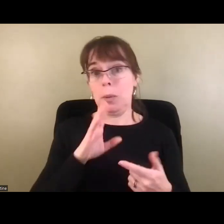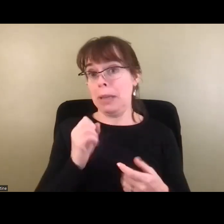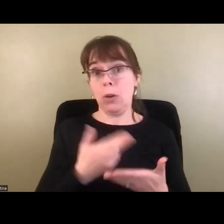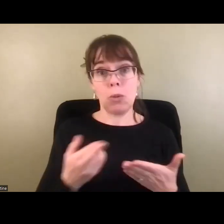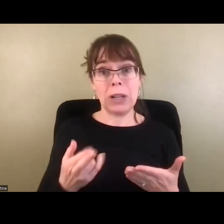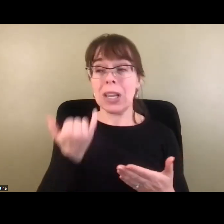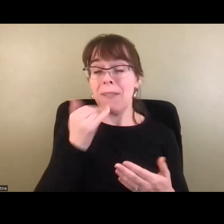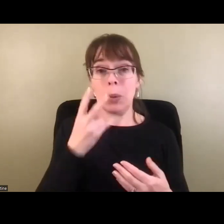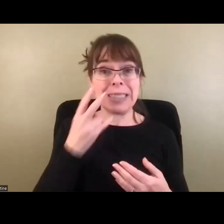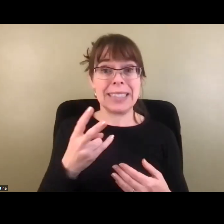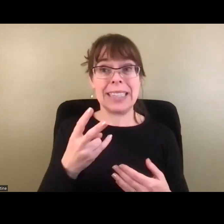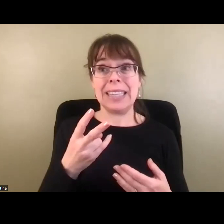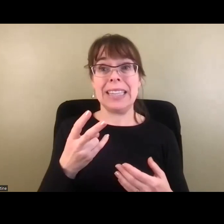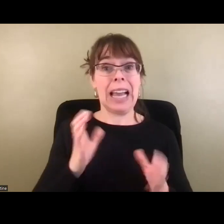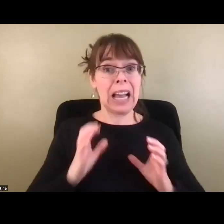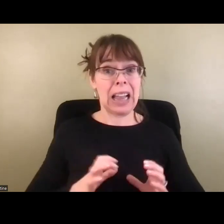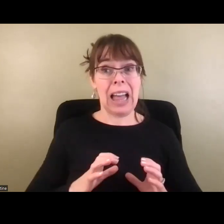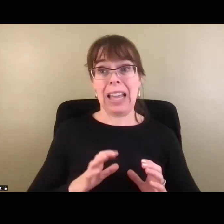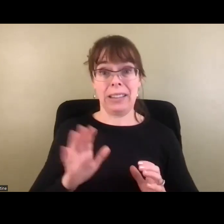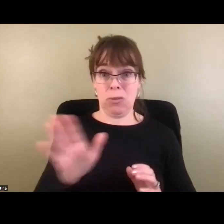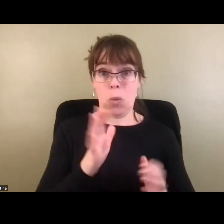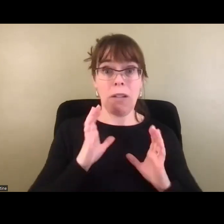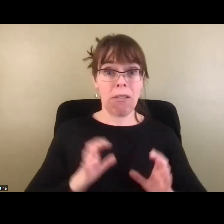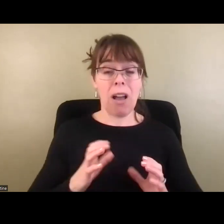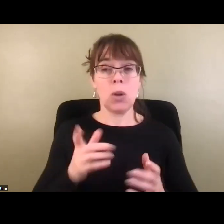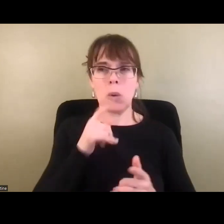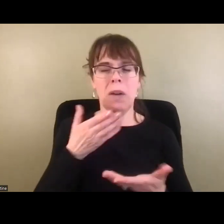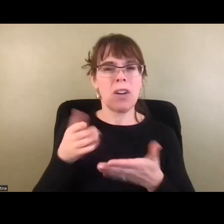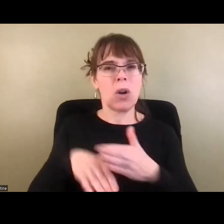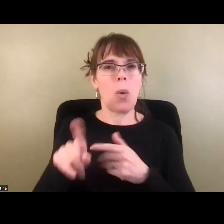come across clients of your own that have interacted with one of these centers, you know,